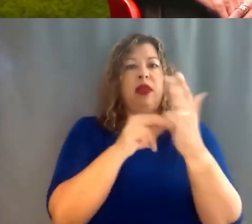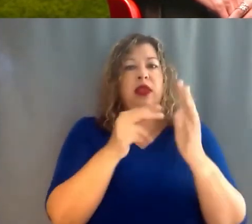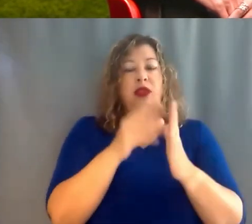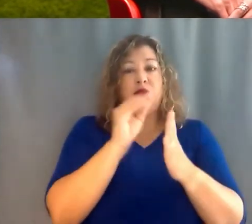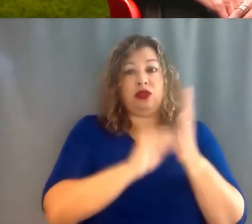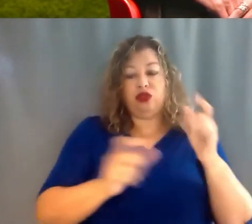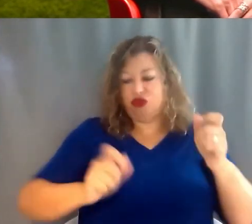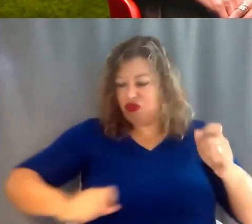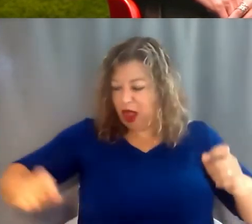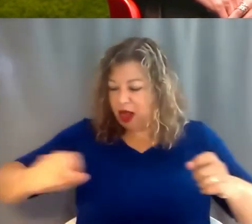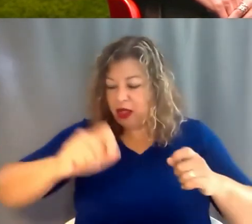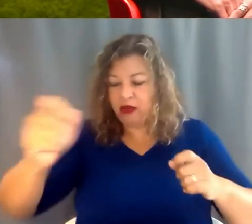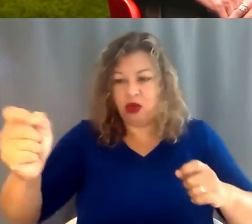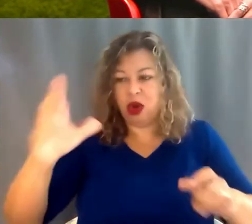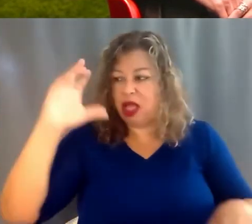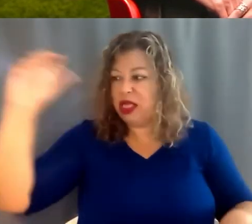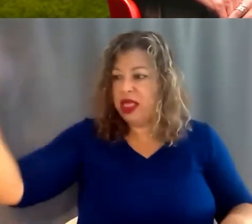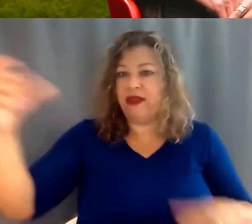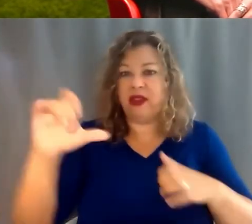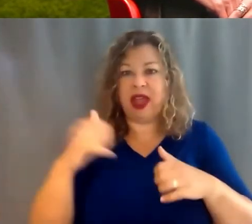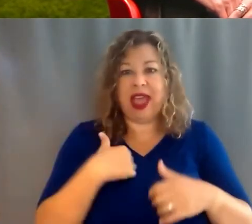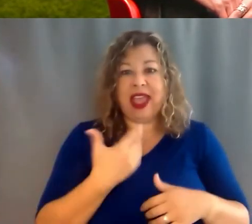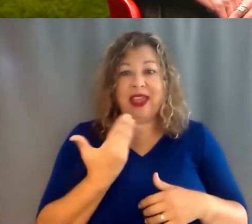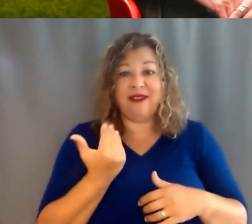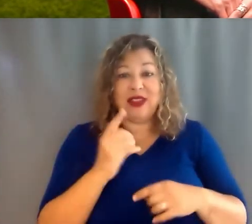I have 15 minutes to look at the floor, soak in all the information.